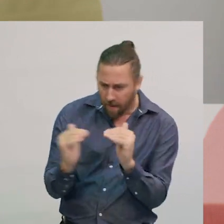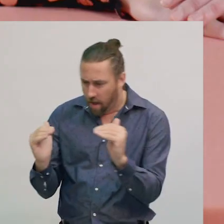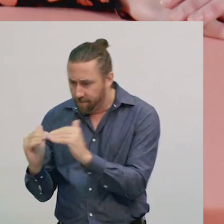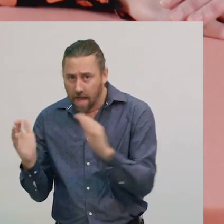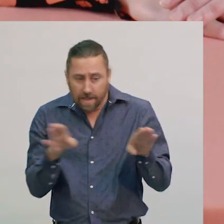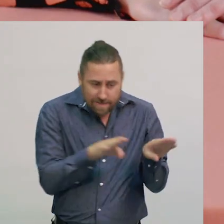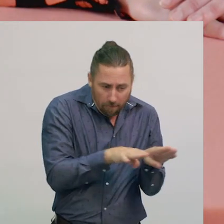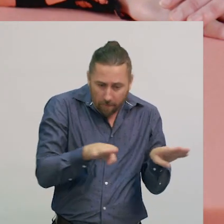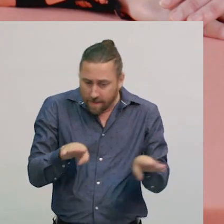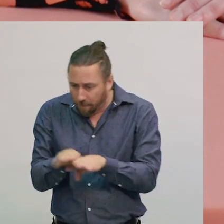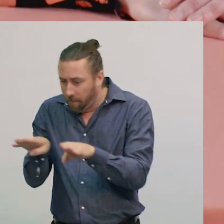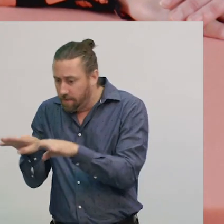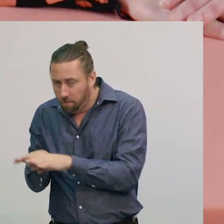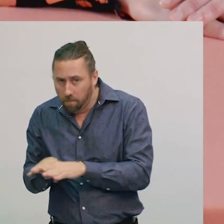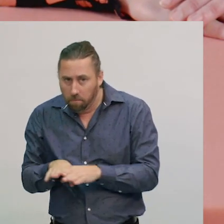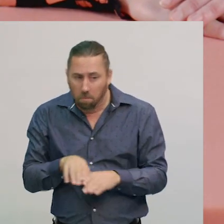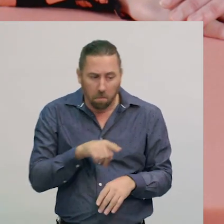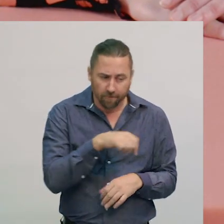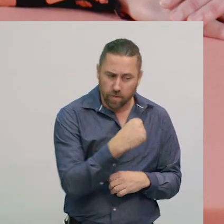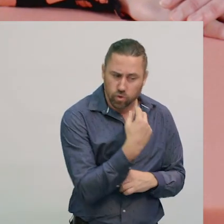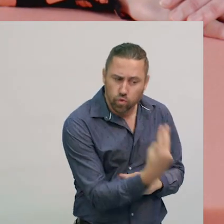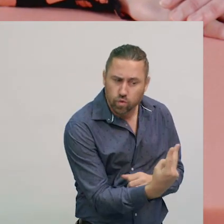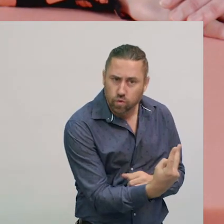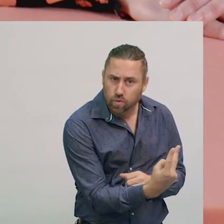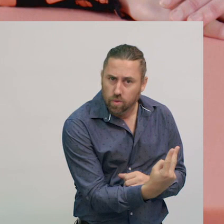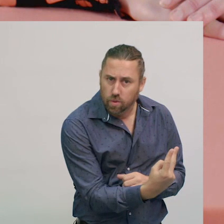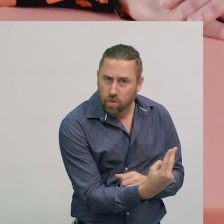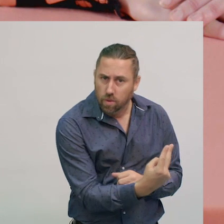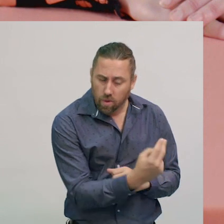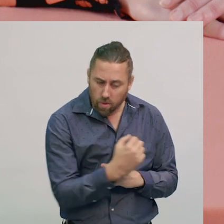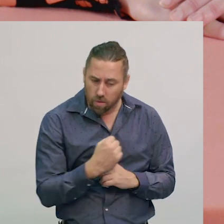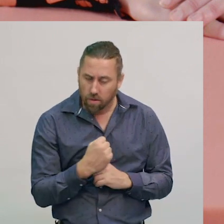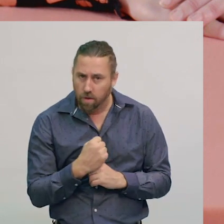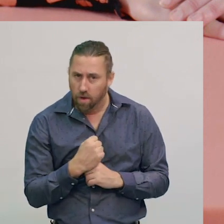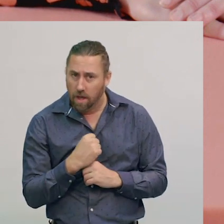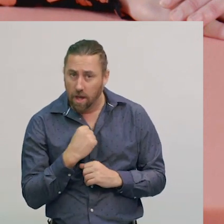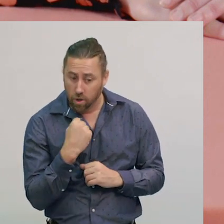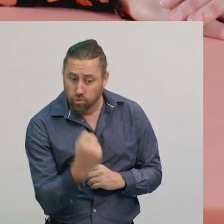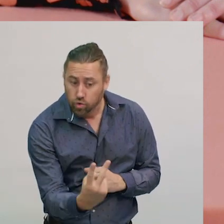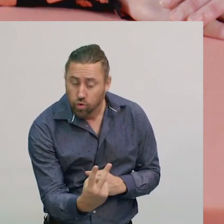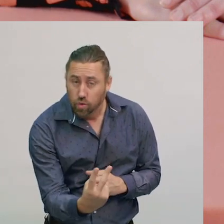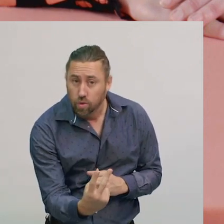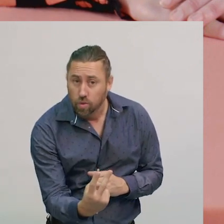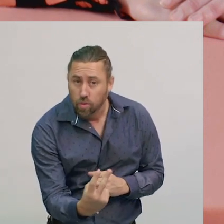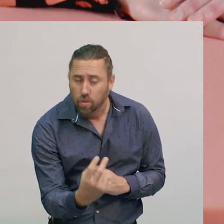There are two pens in this container, there are two pens in this container,